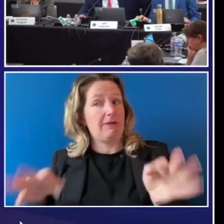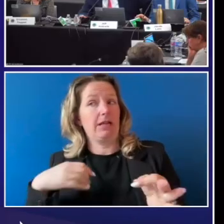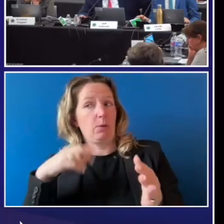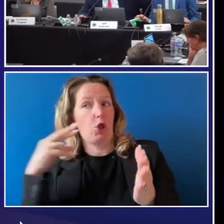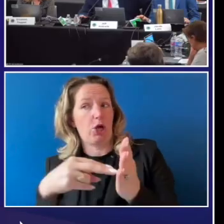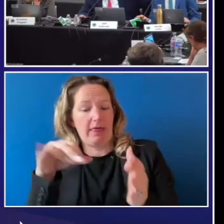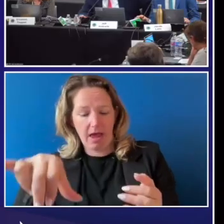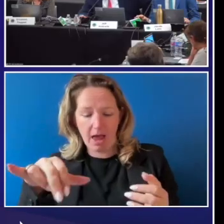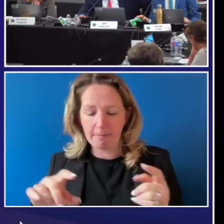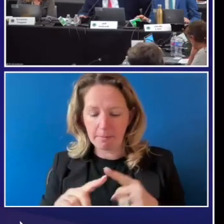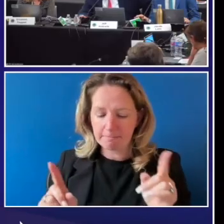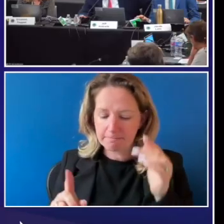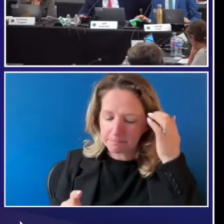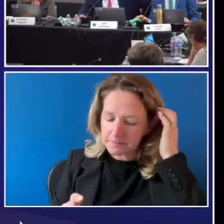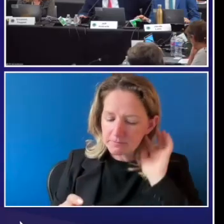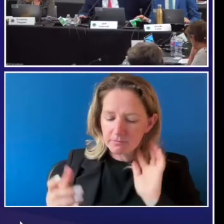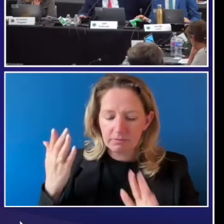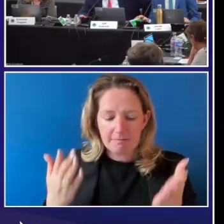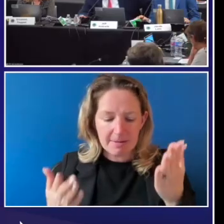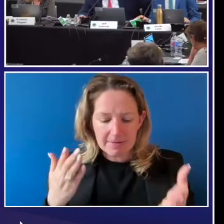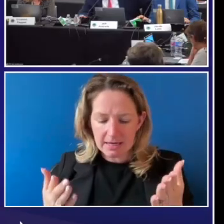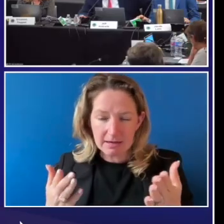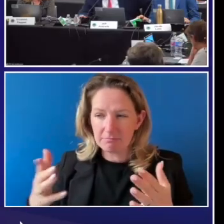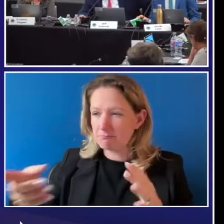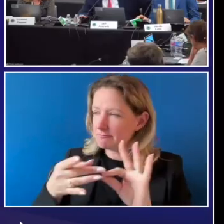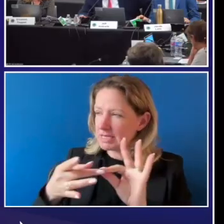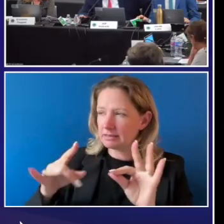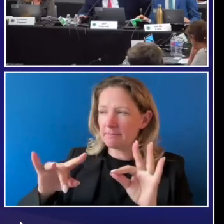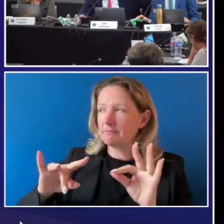proposing is to put some type of a initial limitation. Yes. Go ahead. Okay. Yeah.